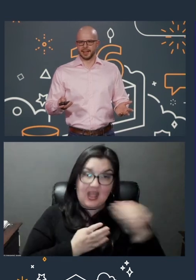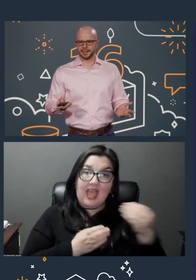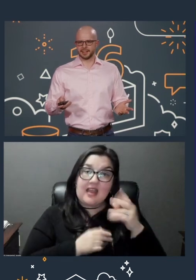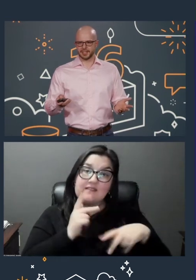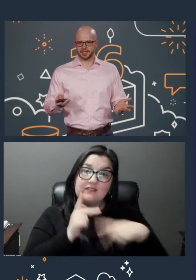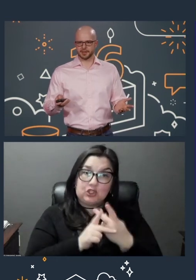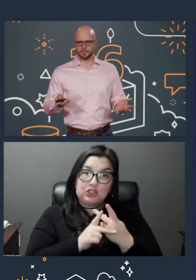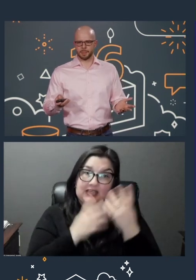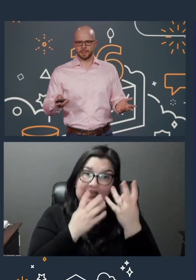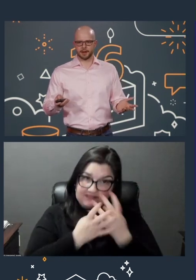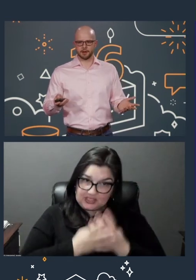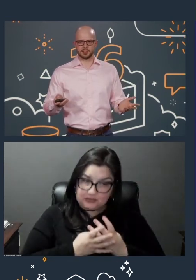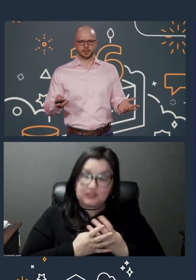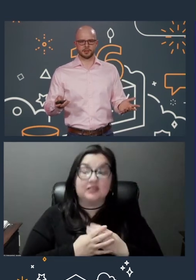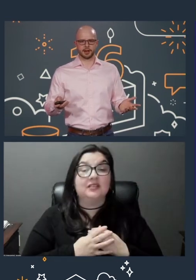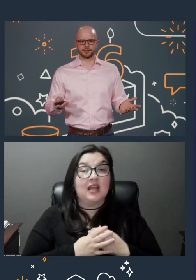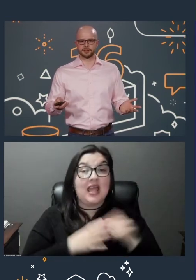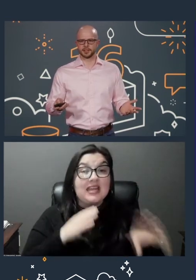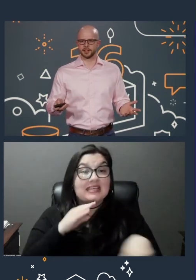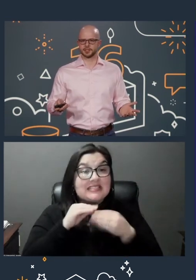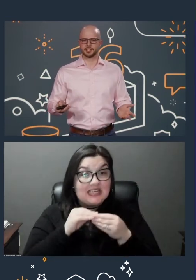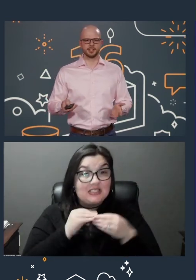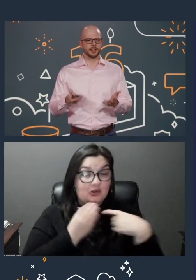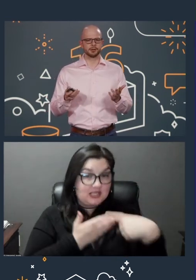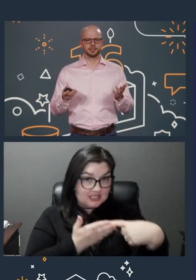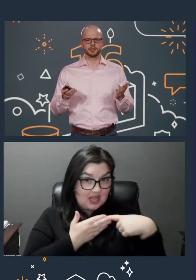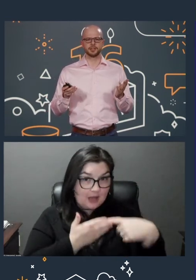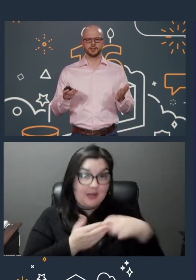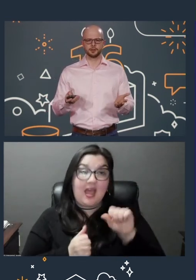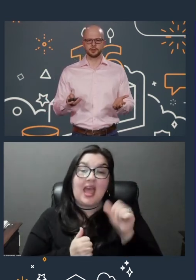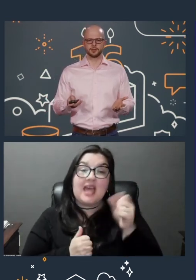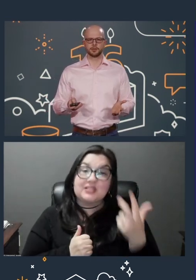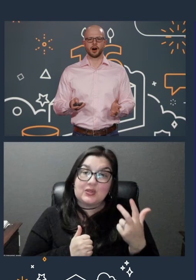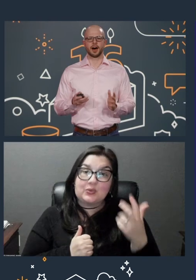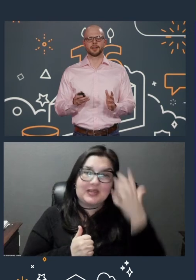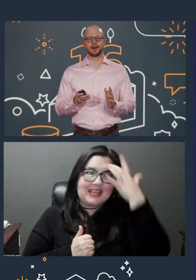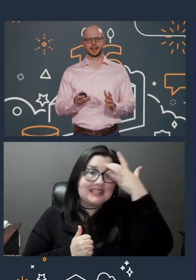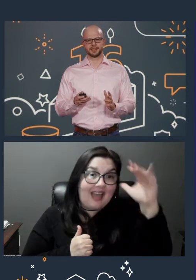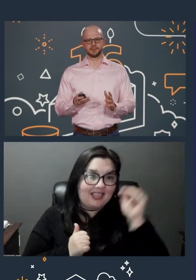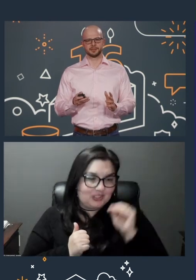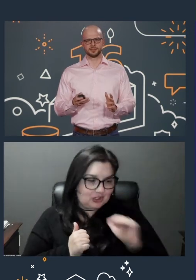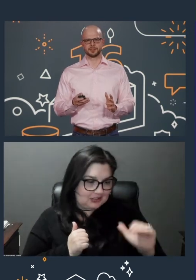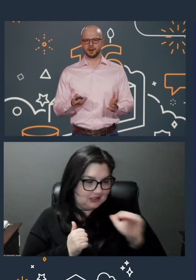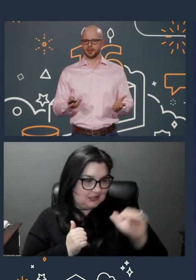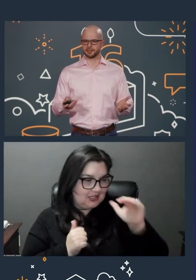And in addition, we talked about S3 Intelligent-Tiering, which you can use to automatically reduce your costs